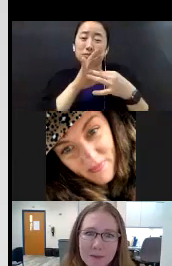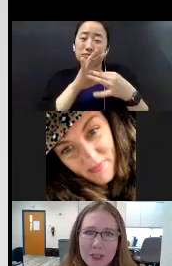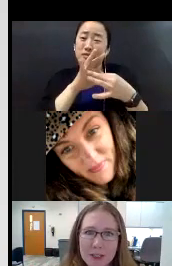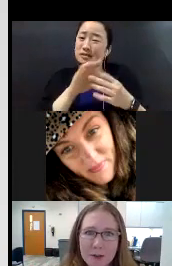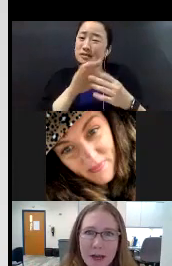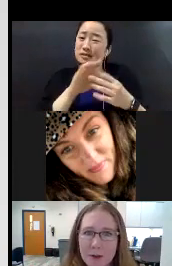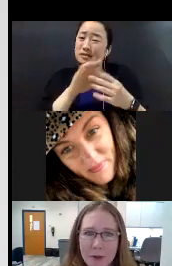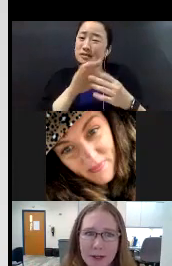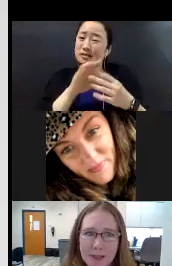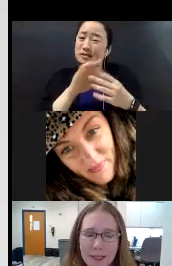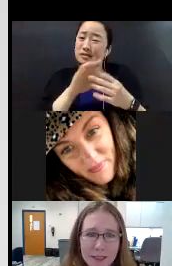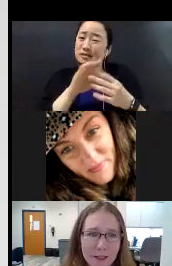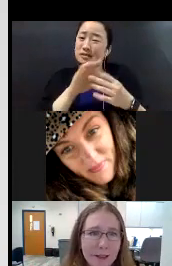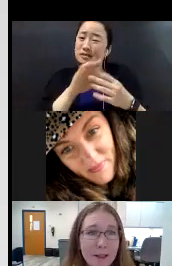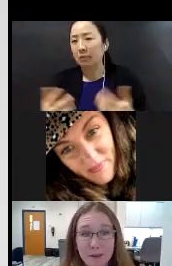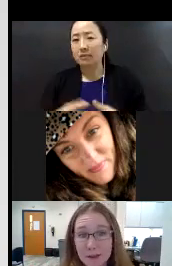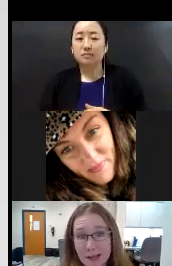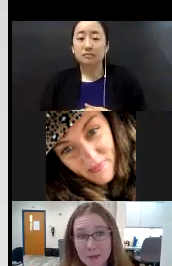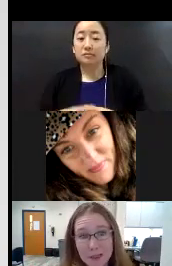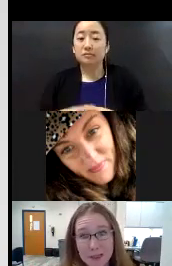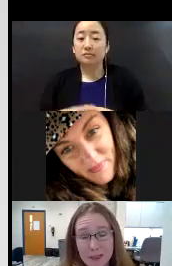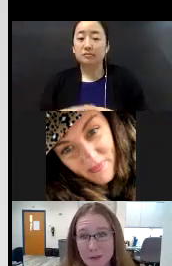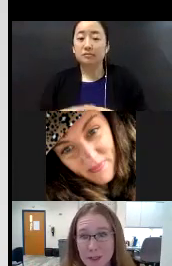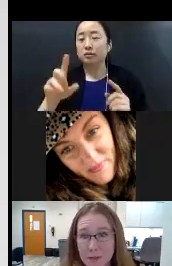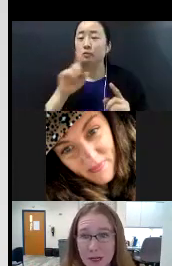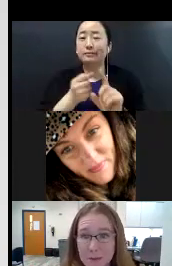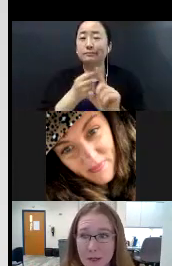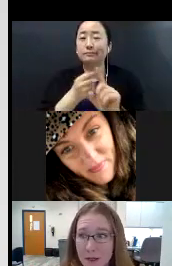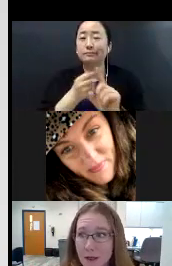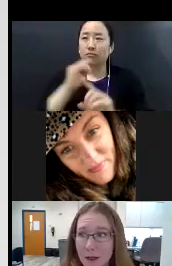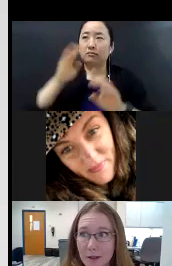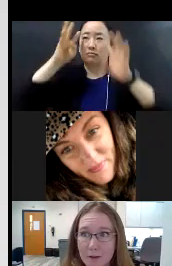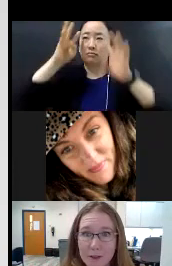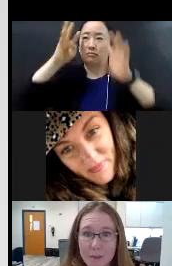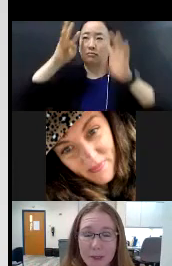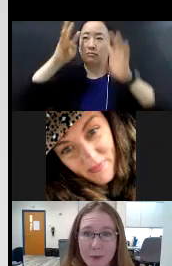THAT CAN BE ANOTHER OUT-OF-THE-BOX IDEA. THE LAST ONE, IF IT'S GOING TO BE A PRETTY